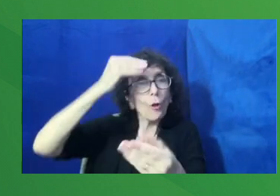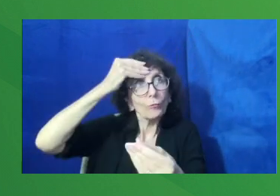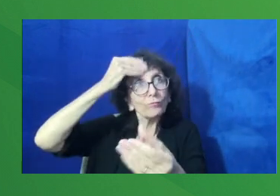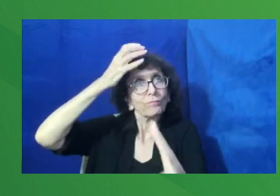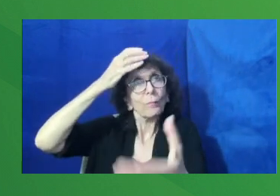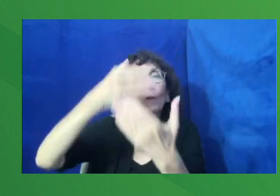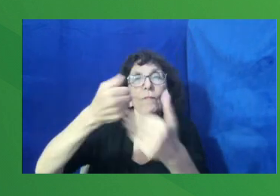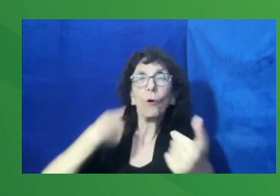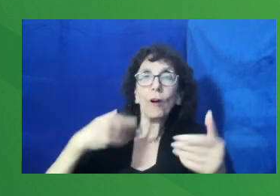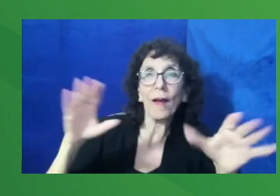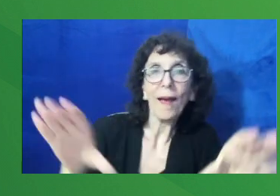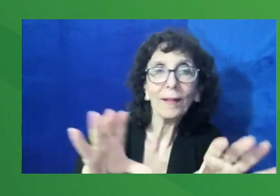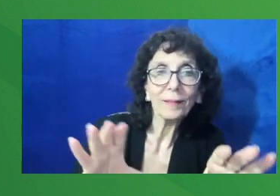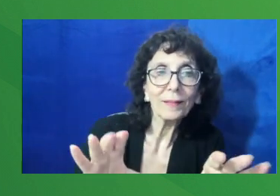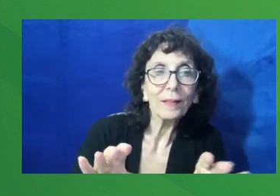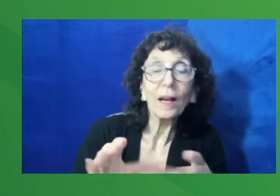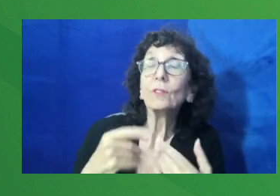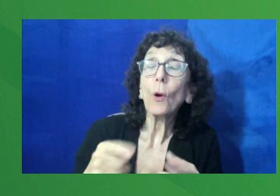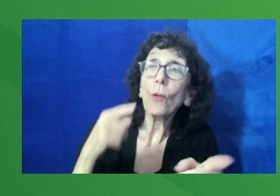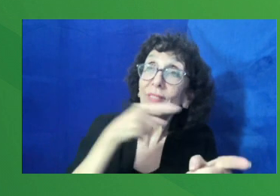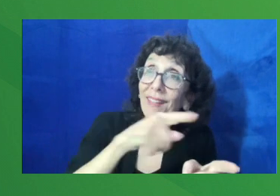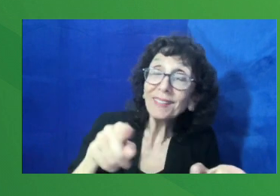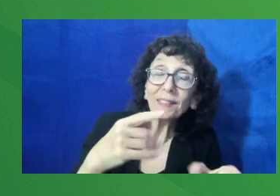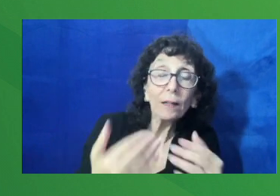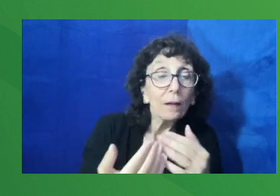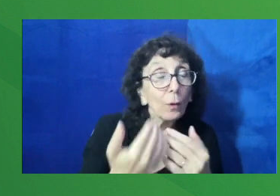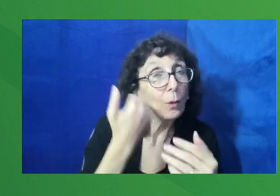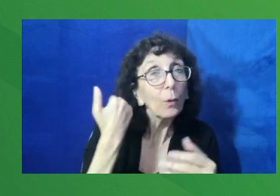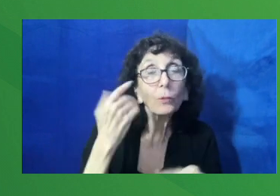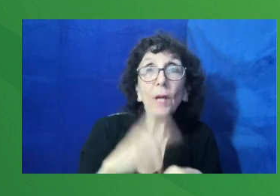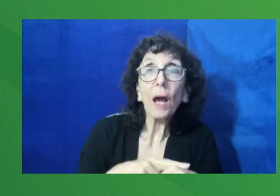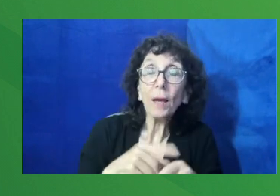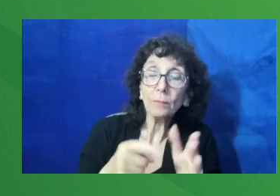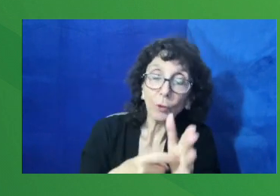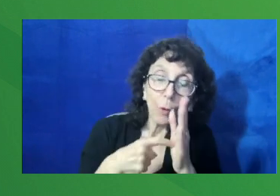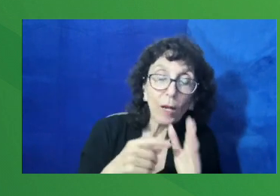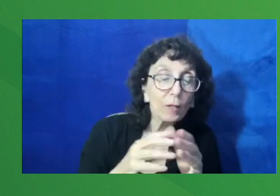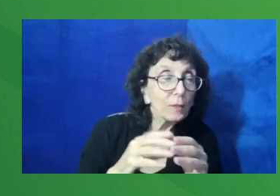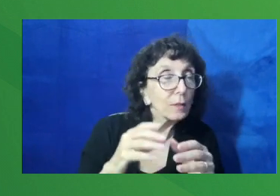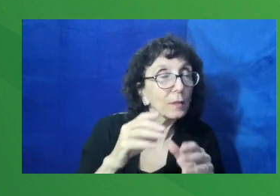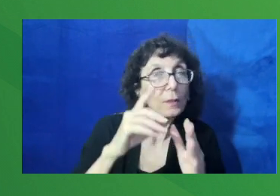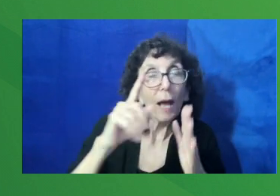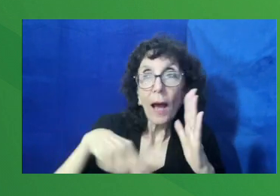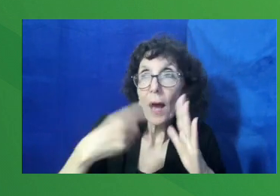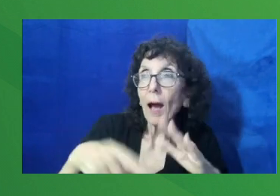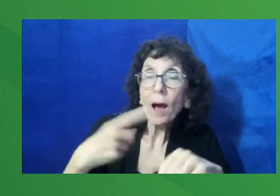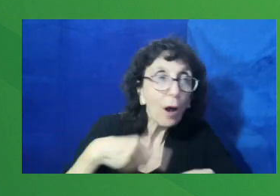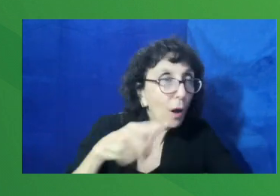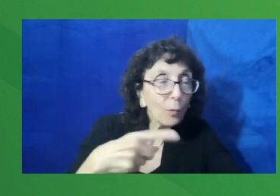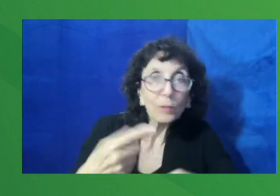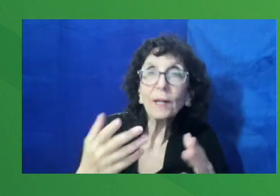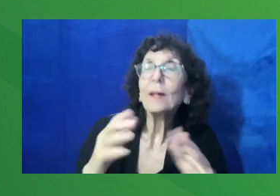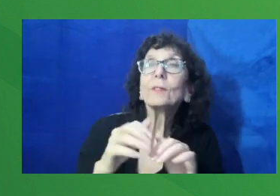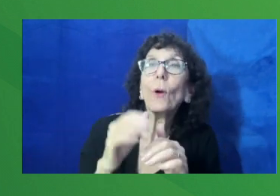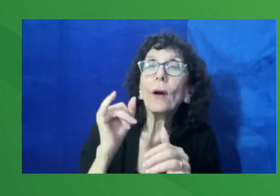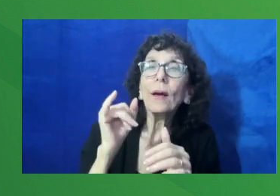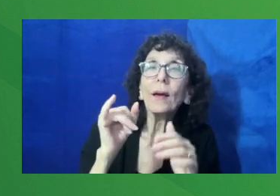tremendous amount of time. How do you reconcile this investment of time with the urgent need for